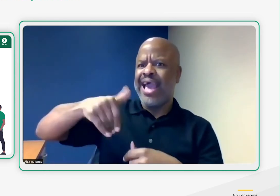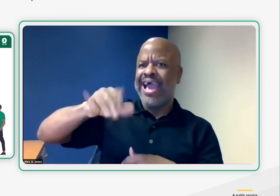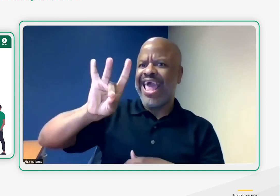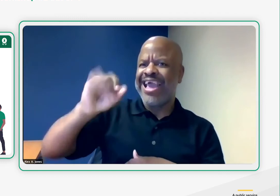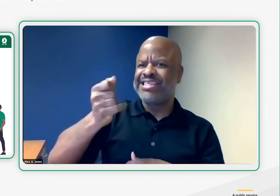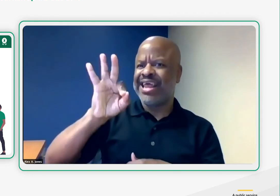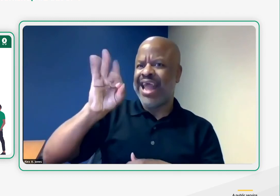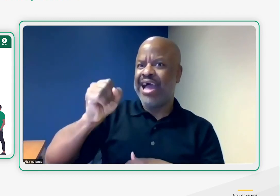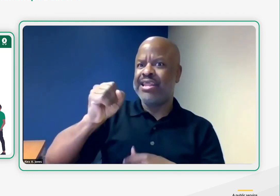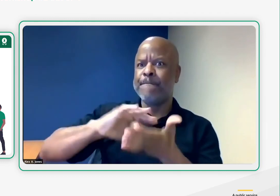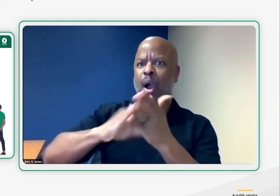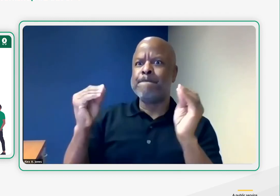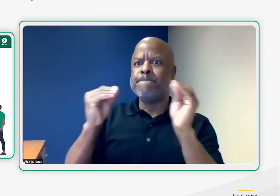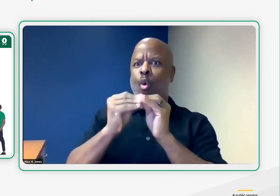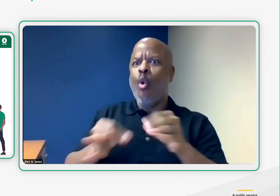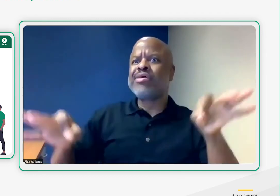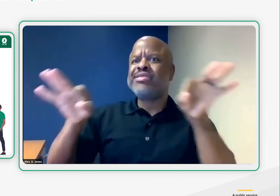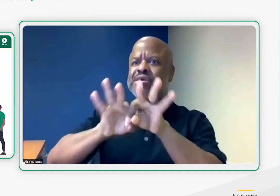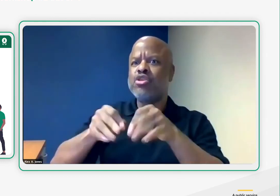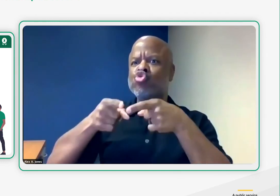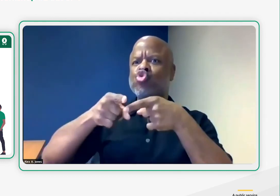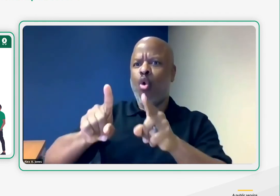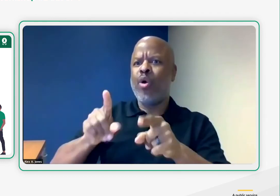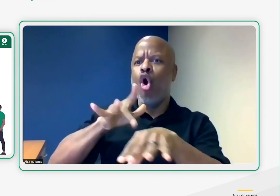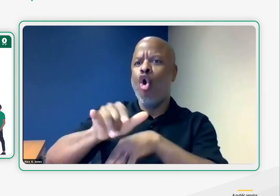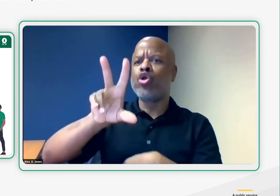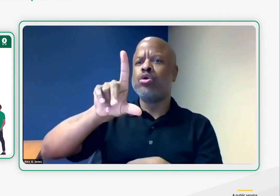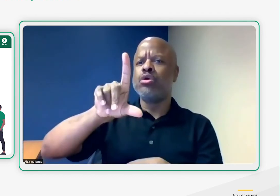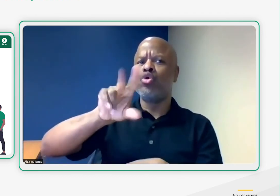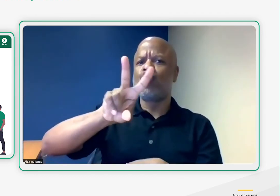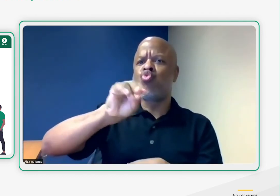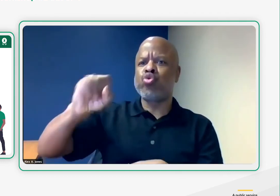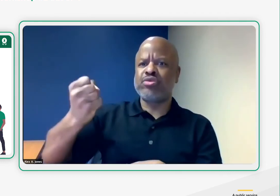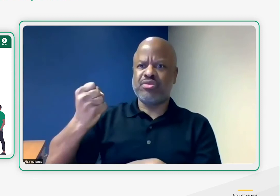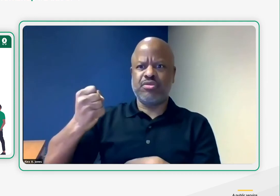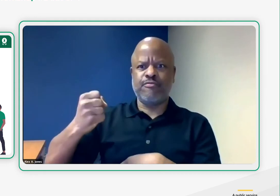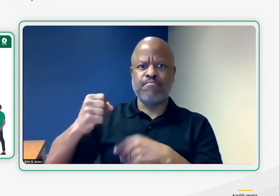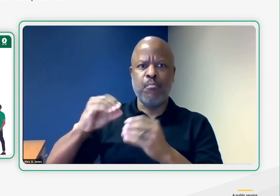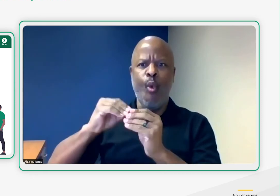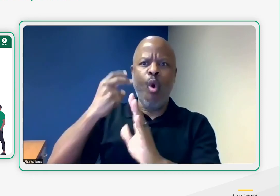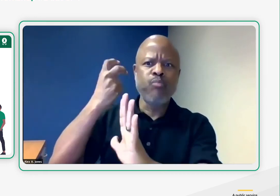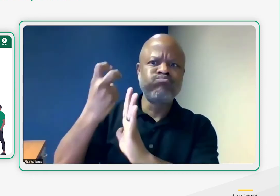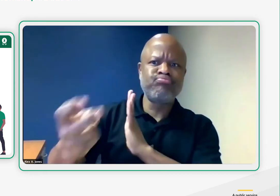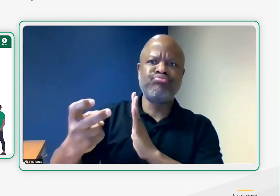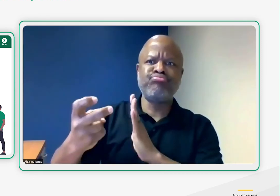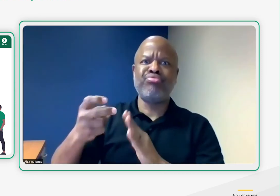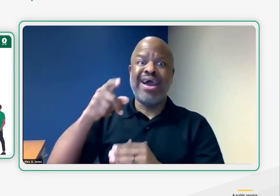So back in the ‘80s and ‘90s, it became really, really . . . people started studying more and more about this.